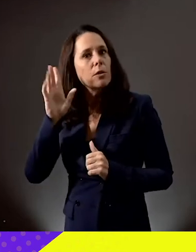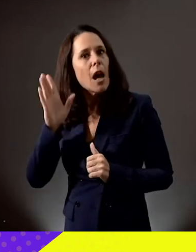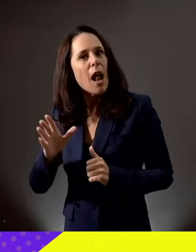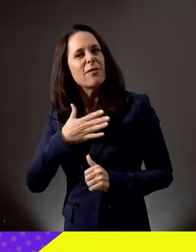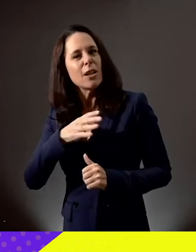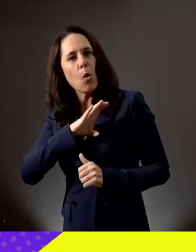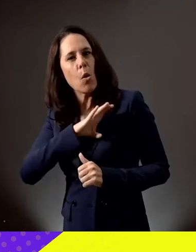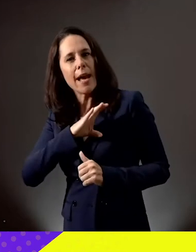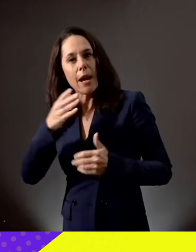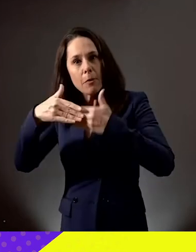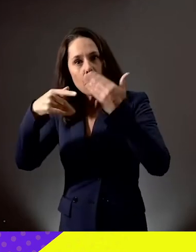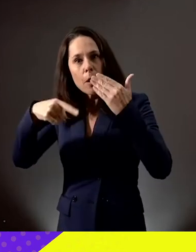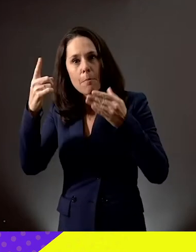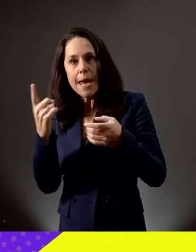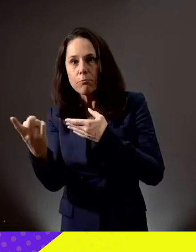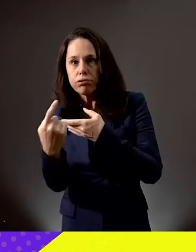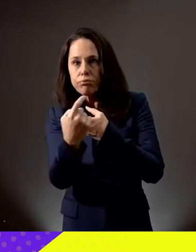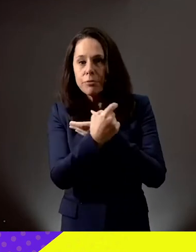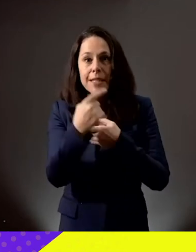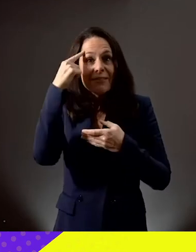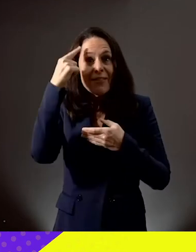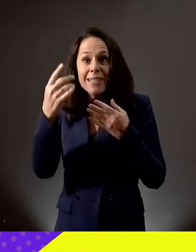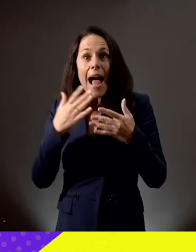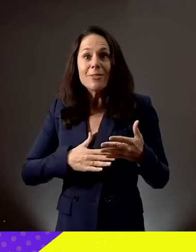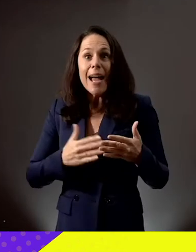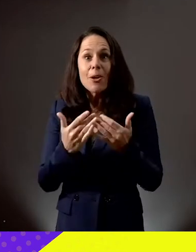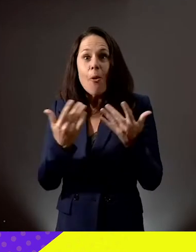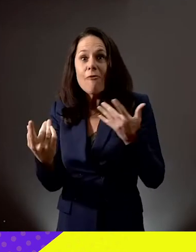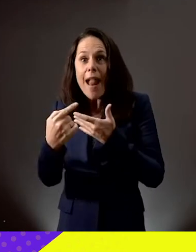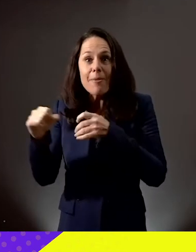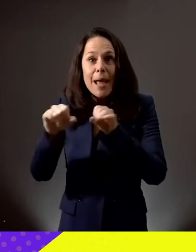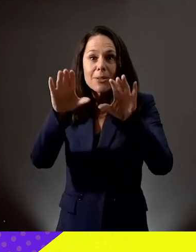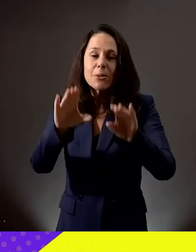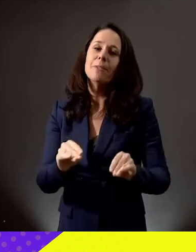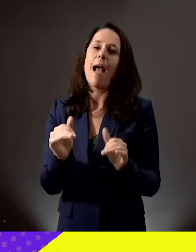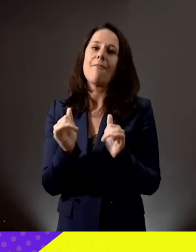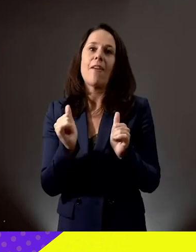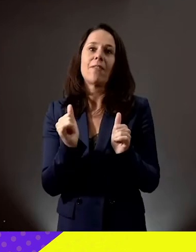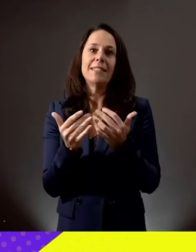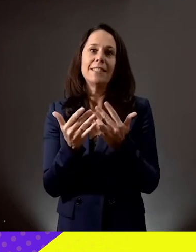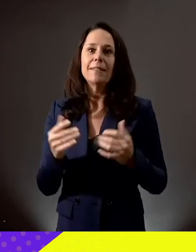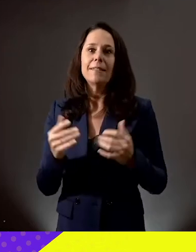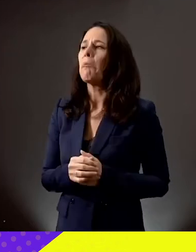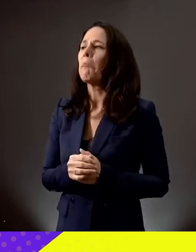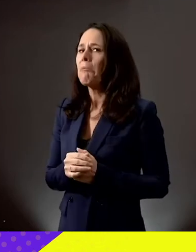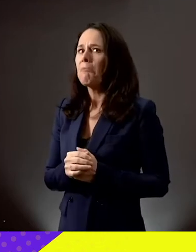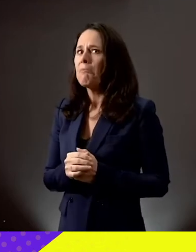So who knows what the total number is, but it's a great number. That's wonderful news. Over 375 companies.